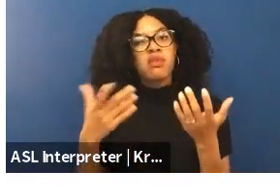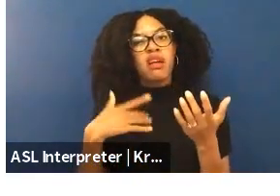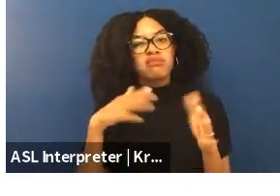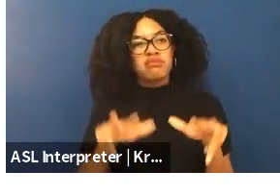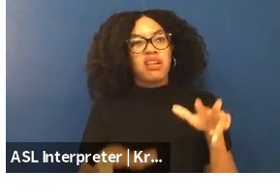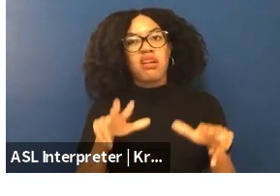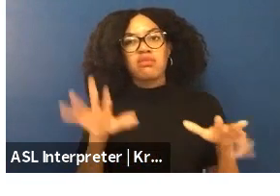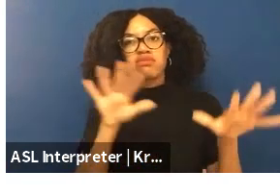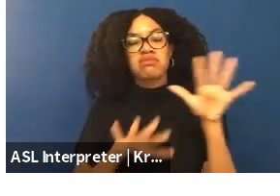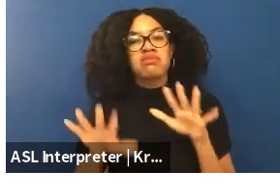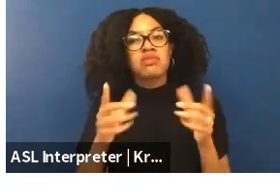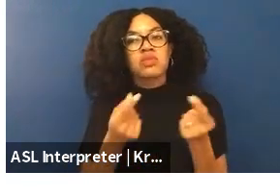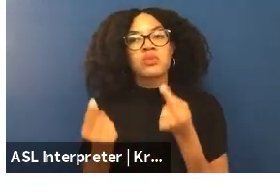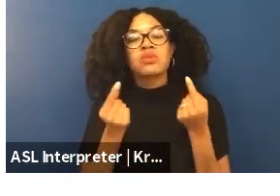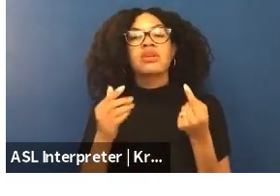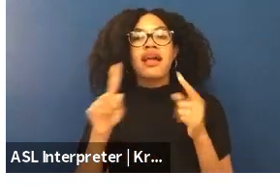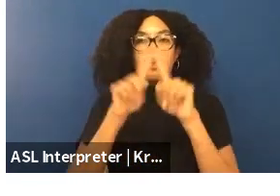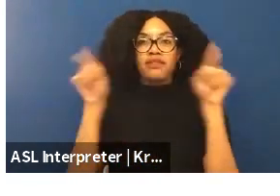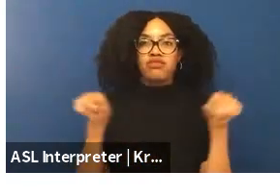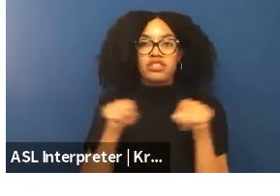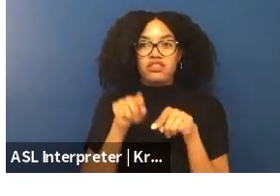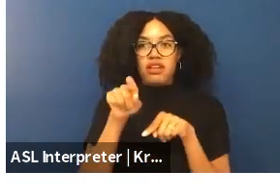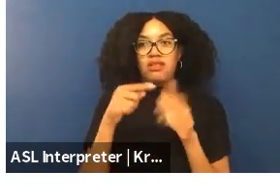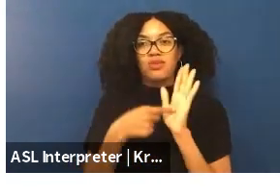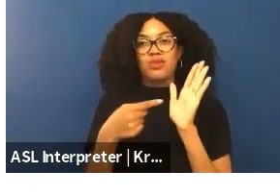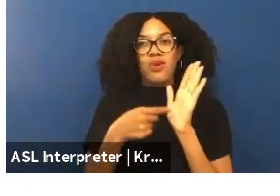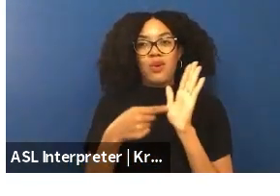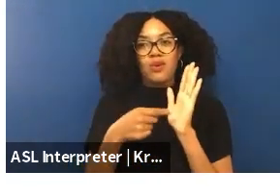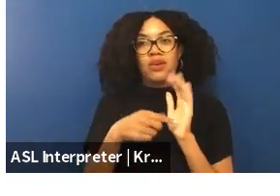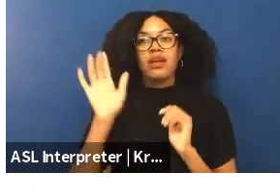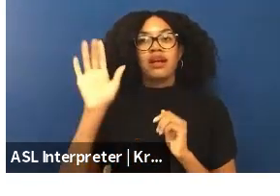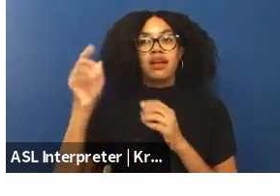where you can access this comment bubble which will then pull up your chat screen.